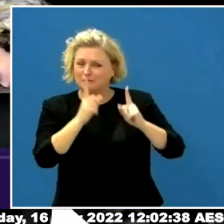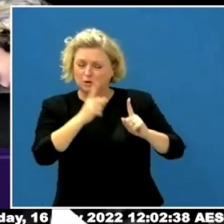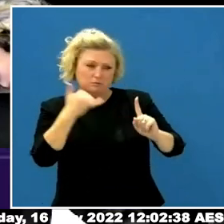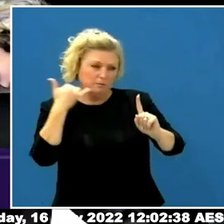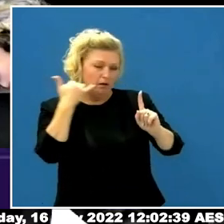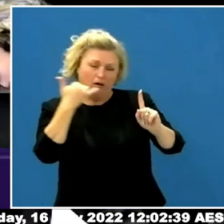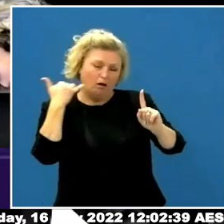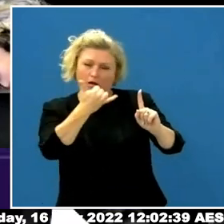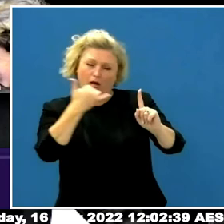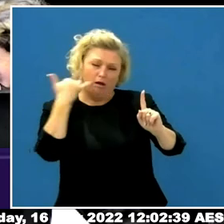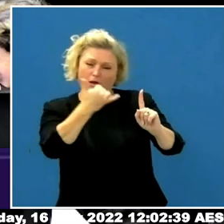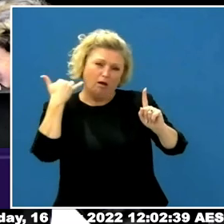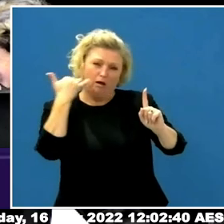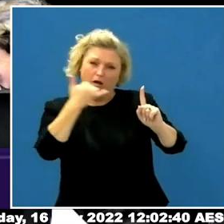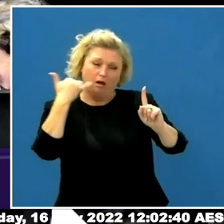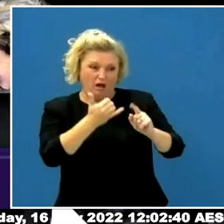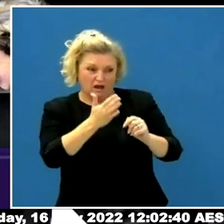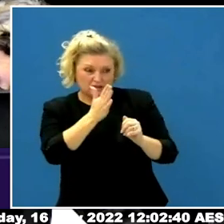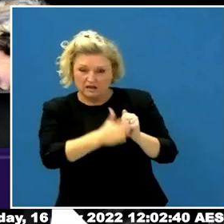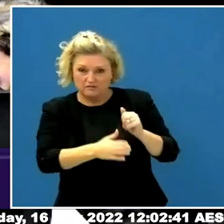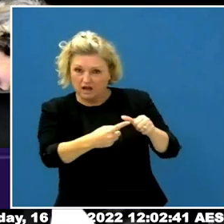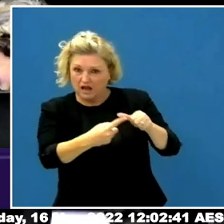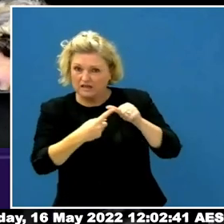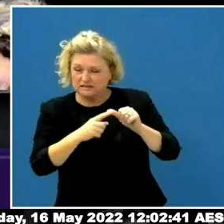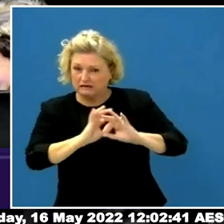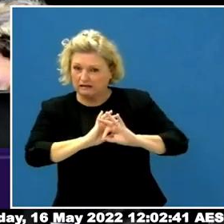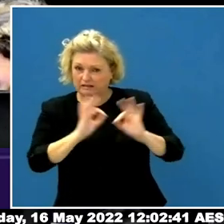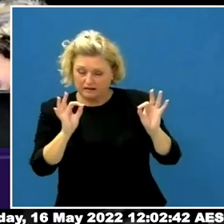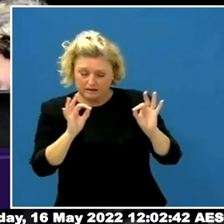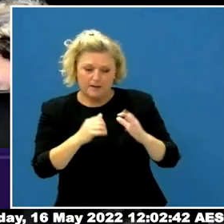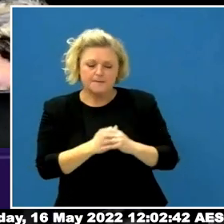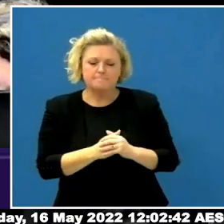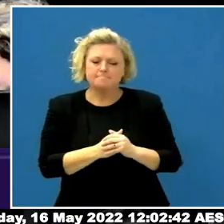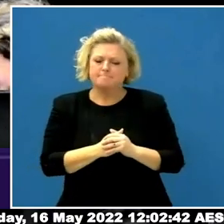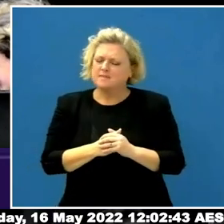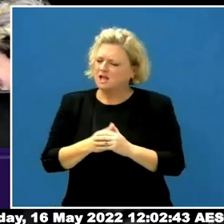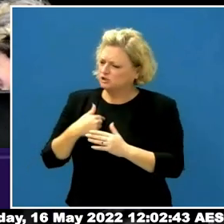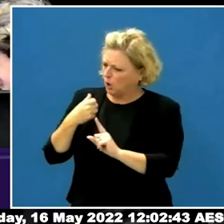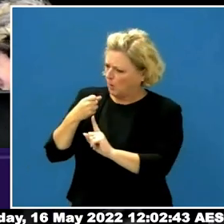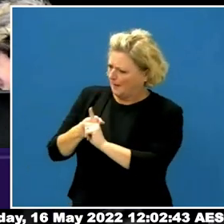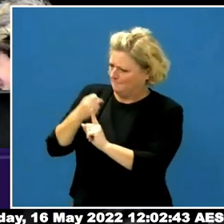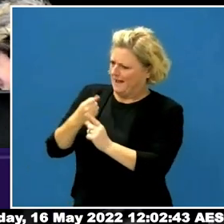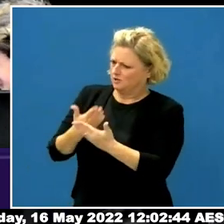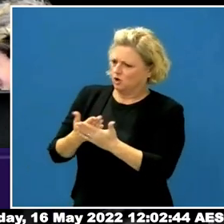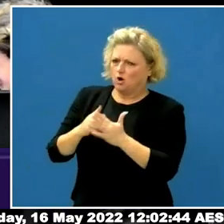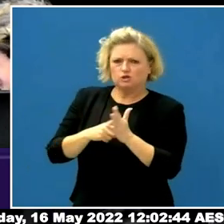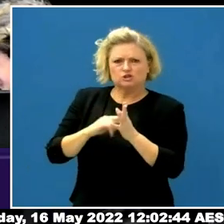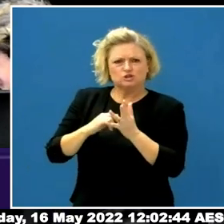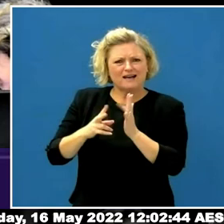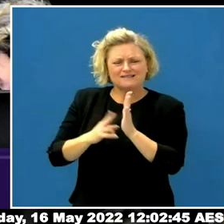wouldn't answer their phone. MR FOGARTY: And what effect would that have on Jason? Well, he'd be distressed.